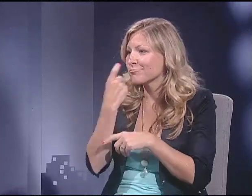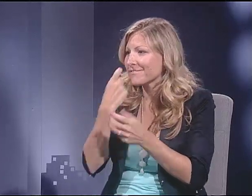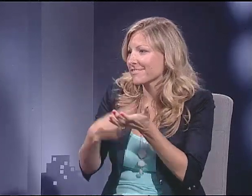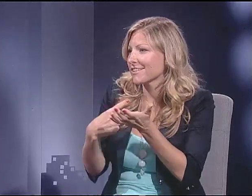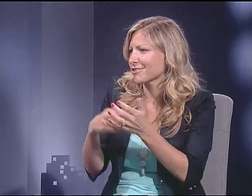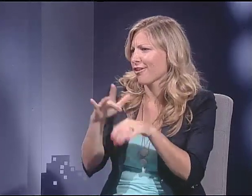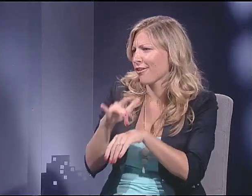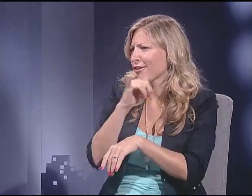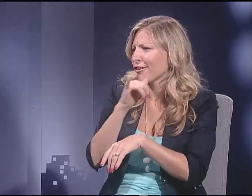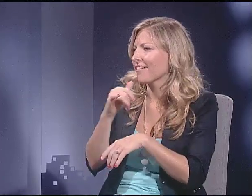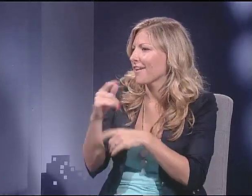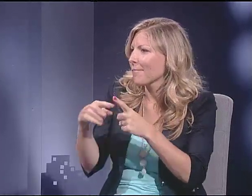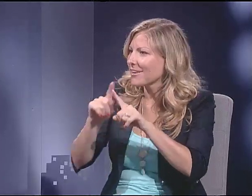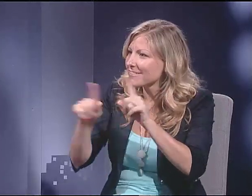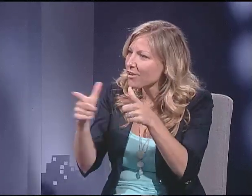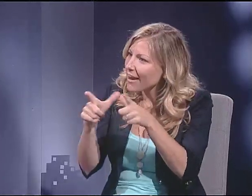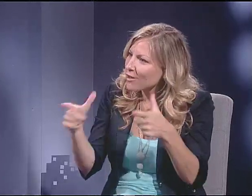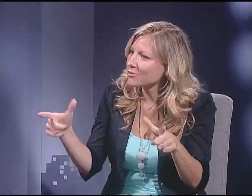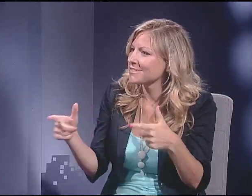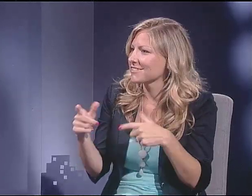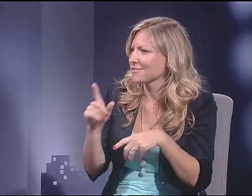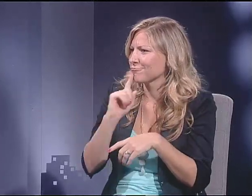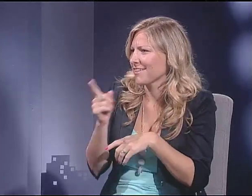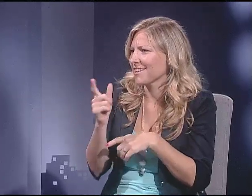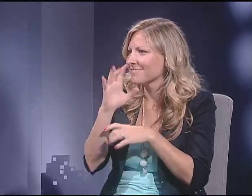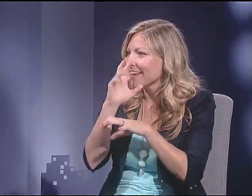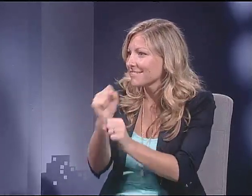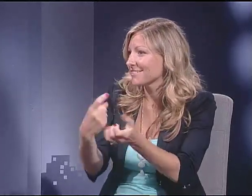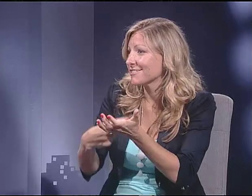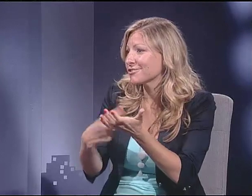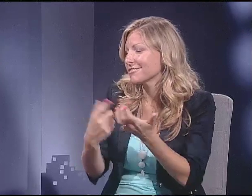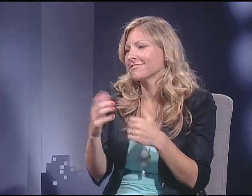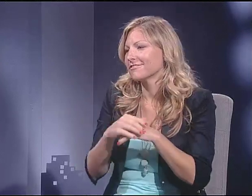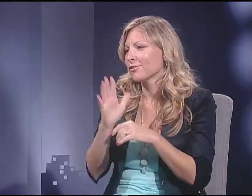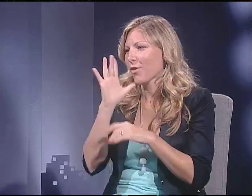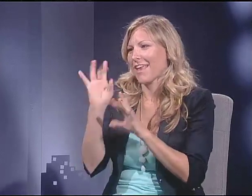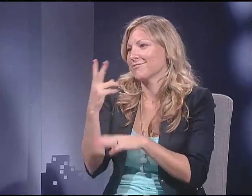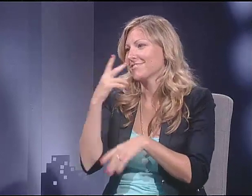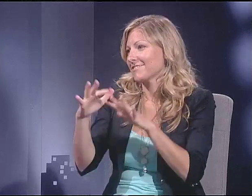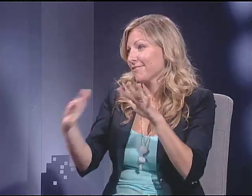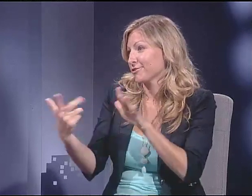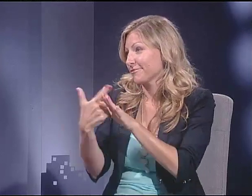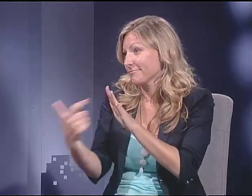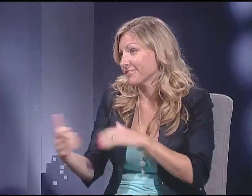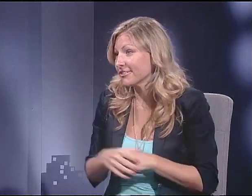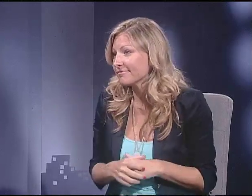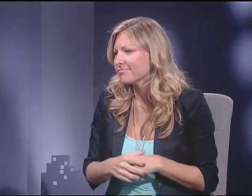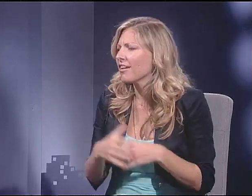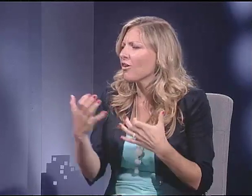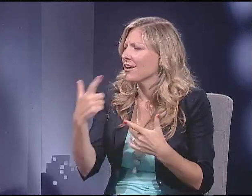The culture, all the things that we discussed earlier, before we started here, with languages and so forth,